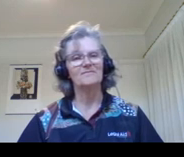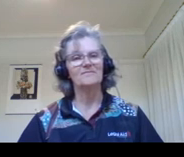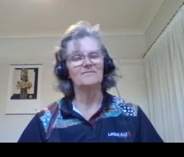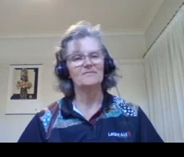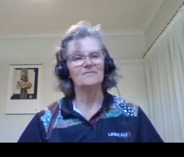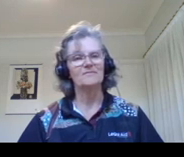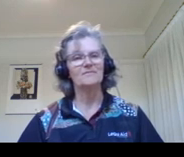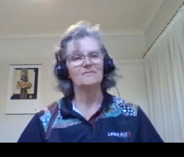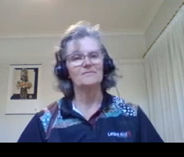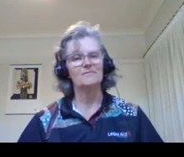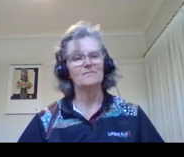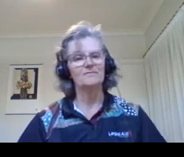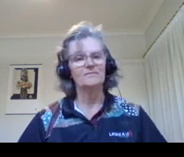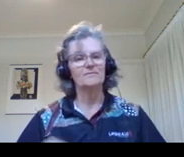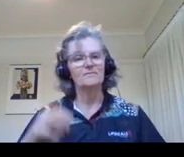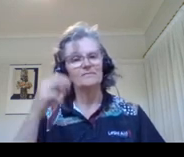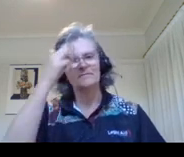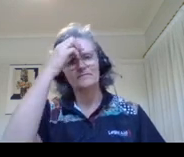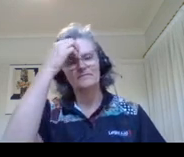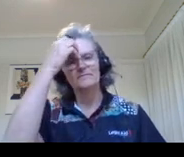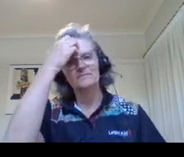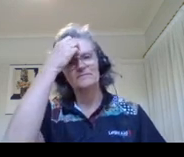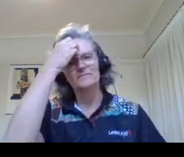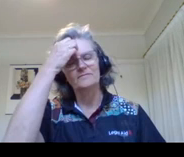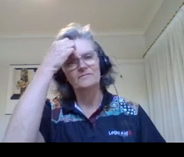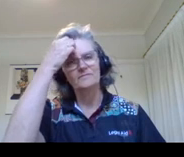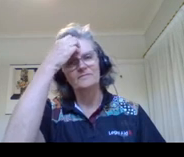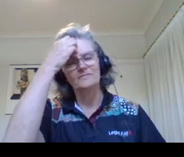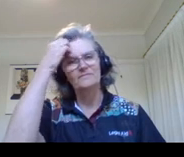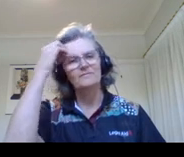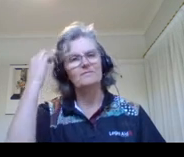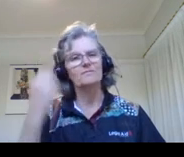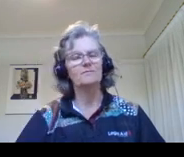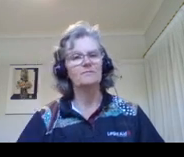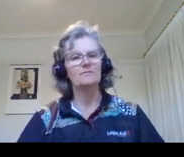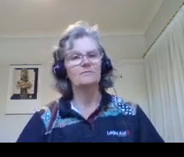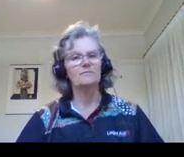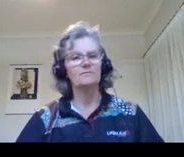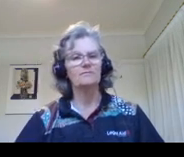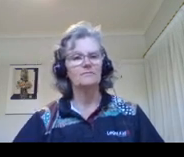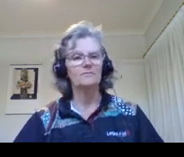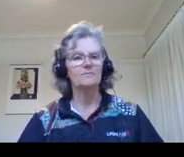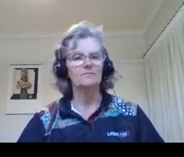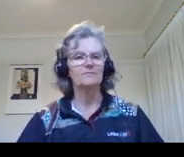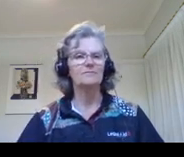and even with your tap and go just take a moment don't just tap read the number on what on the